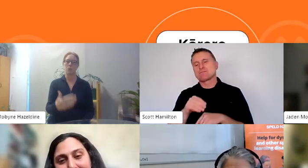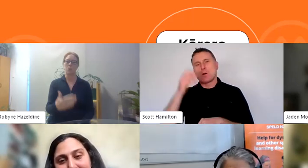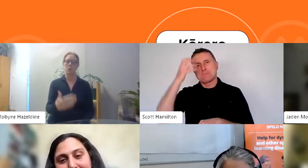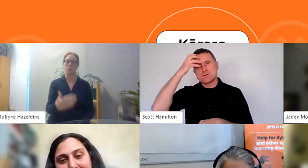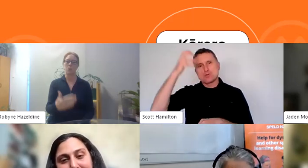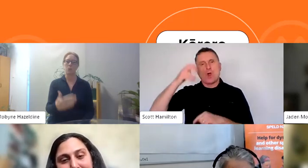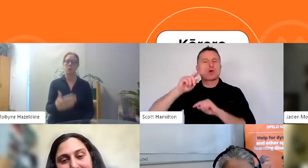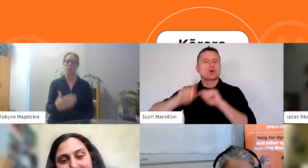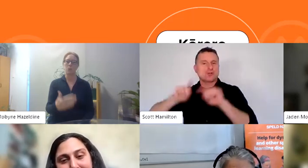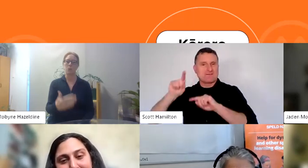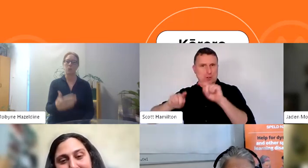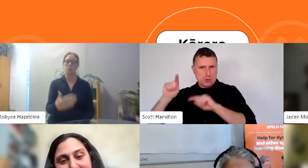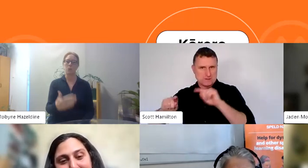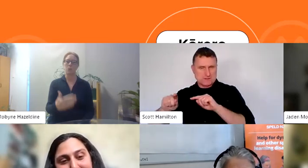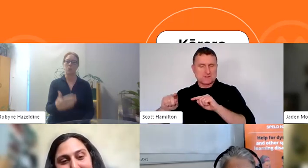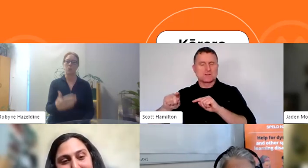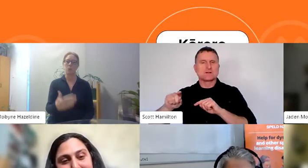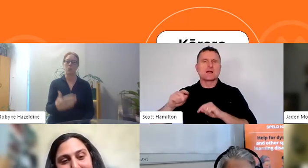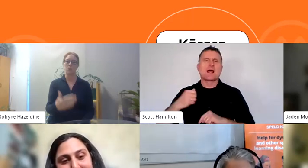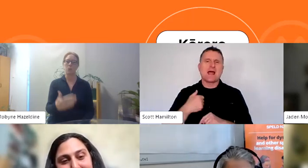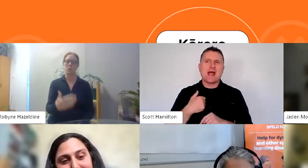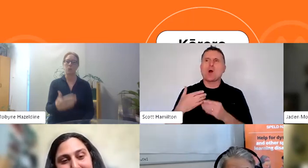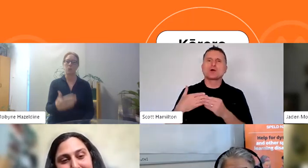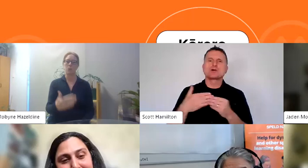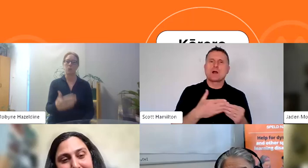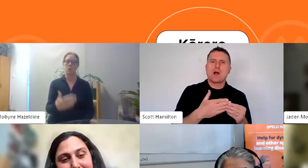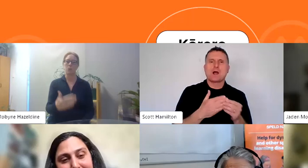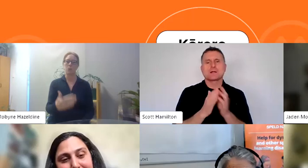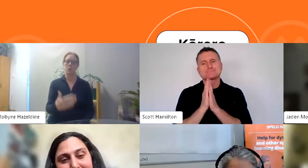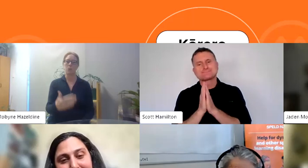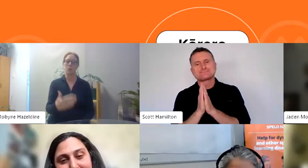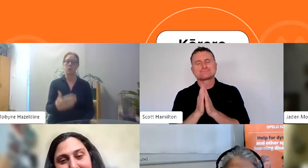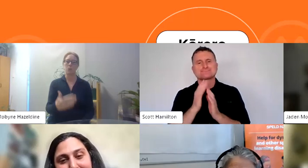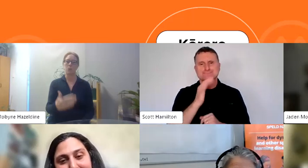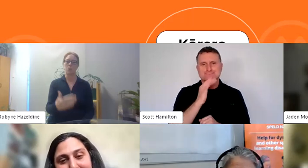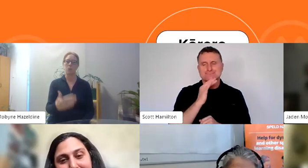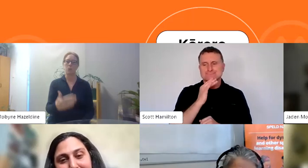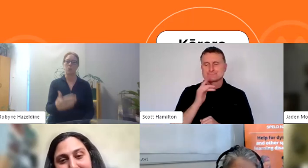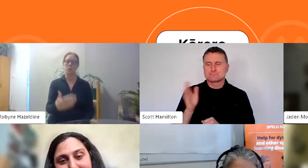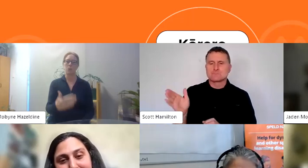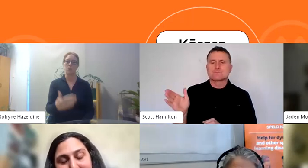guiding whakatauki, ko te ahurei o te tamaiti arahia o tātou mahi,